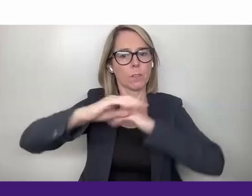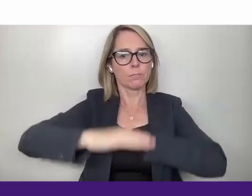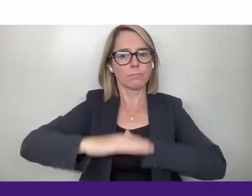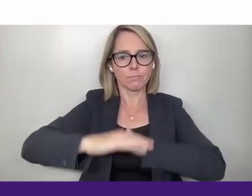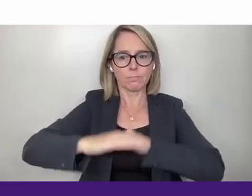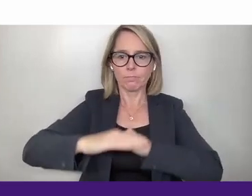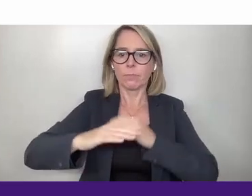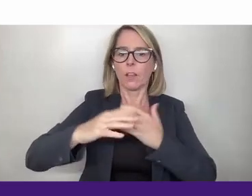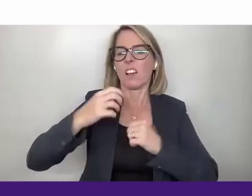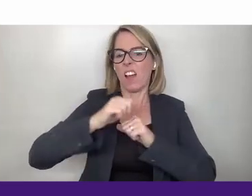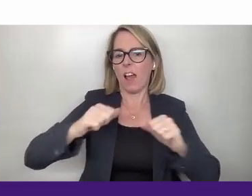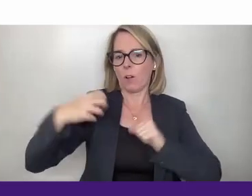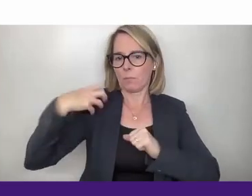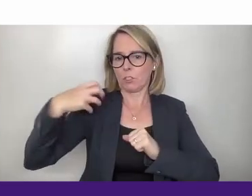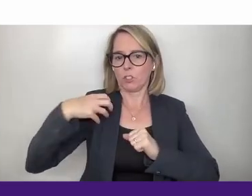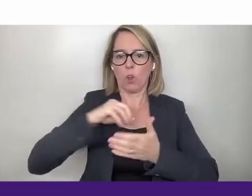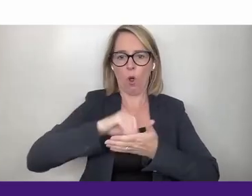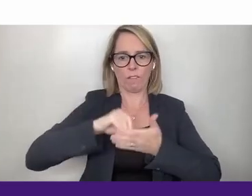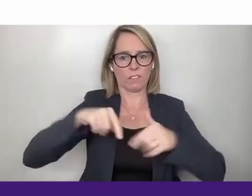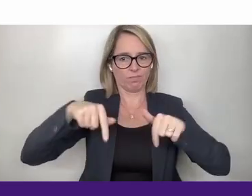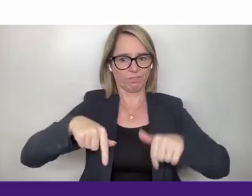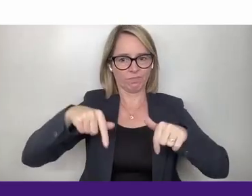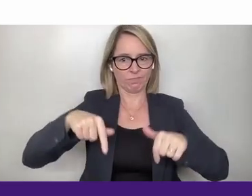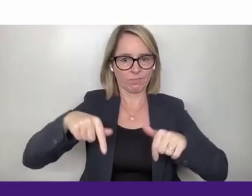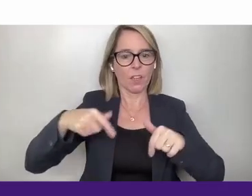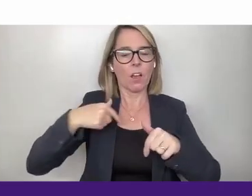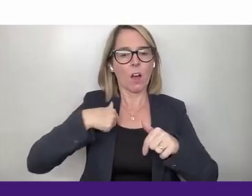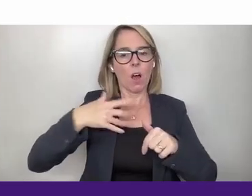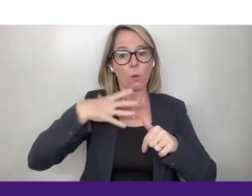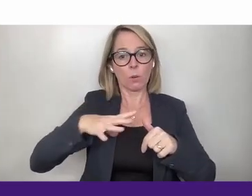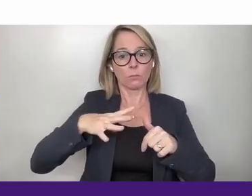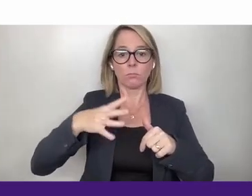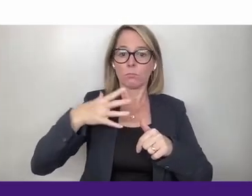Torres Strait Islander people and acknowledge their deep connections to land, water, and sky.